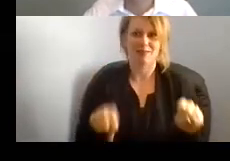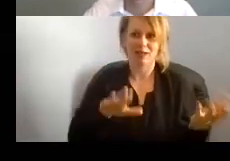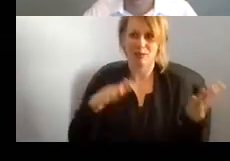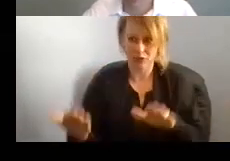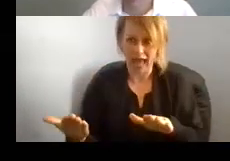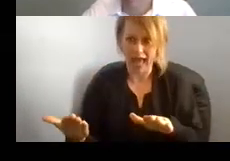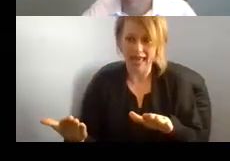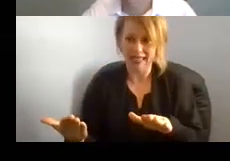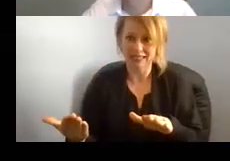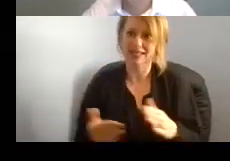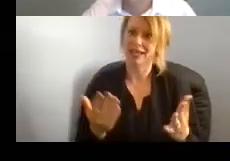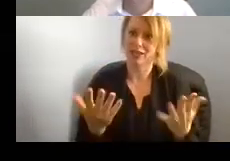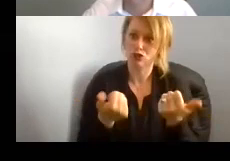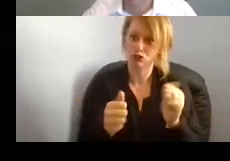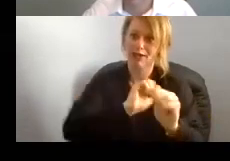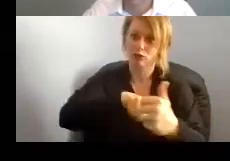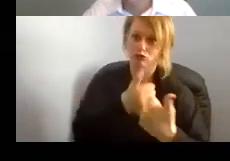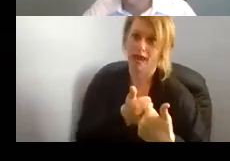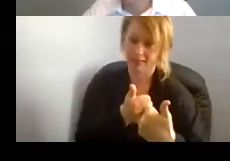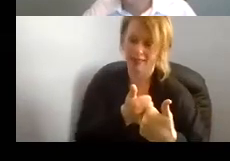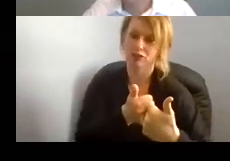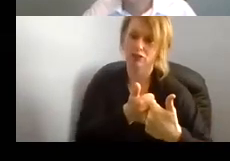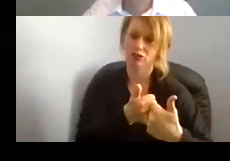Counterphobic behavior, reactive risk-taking – they place themselves